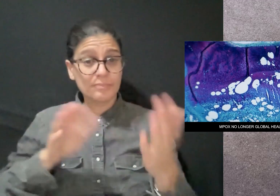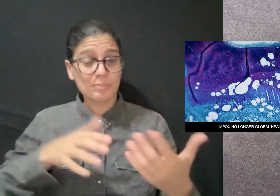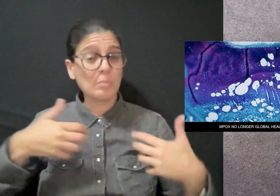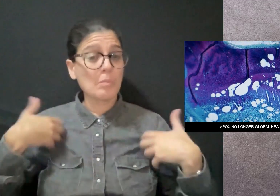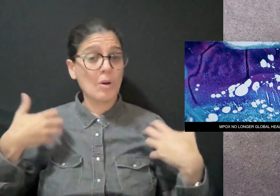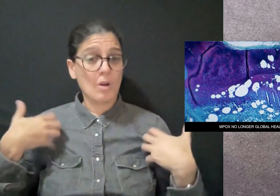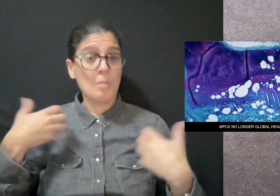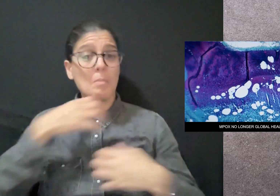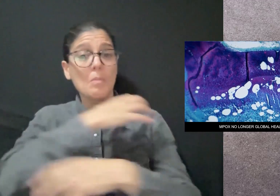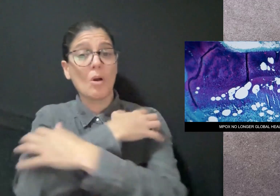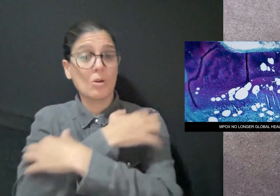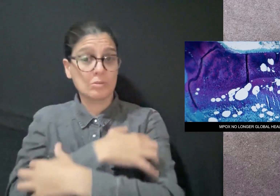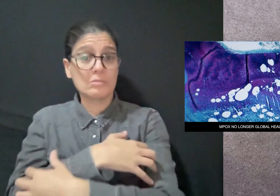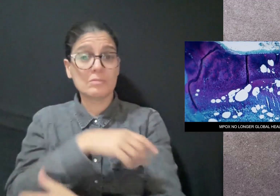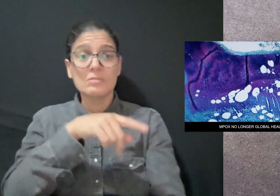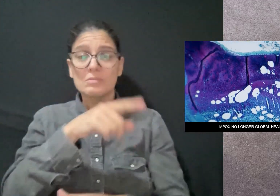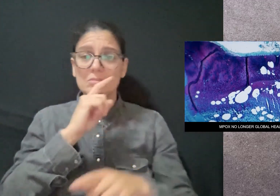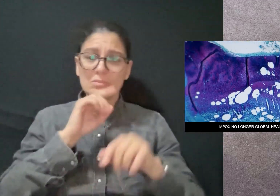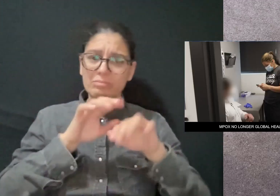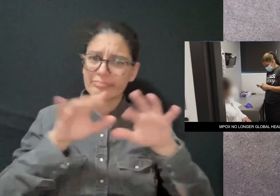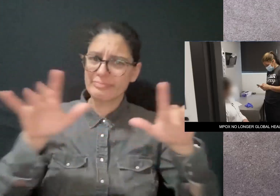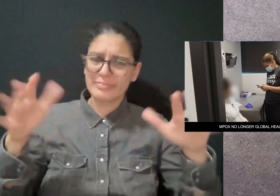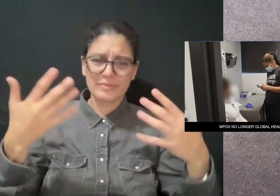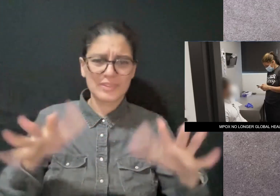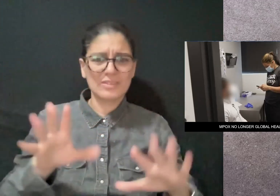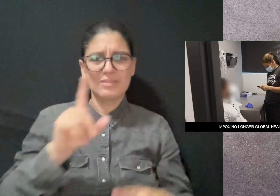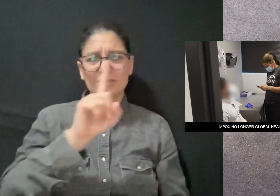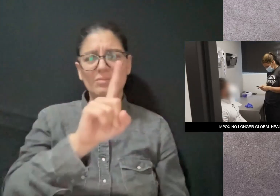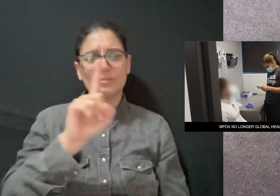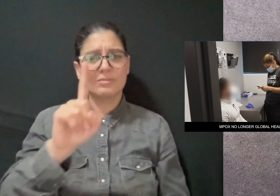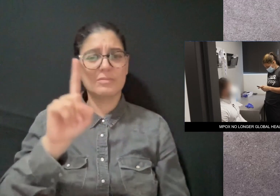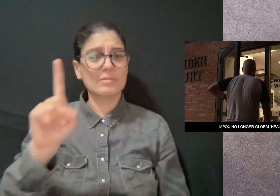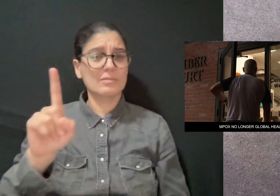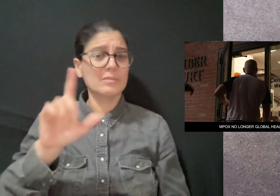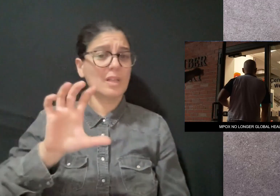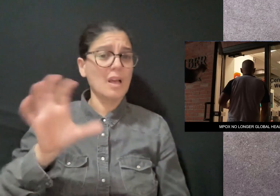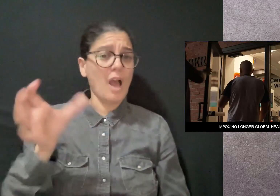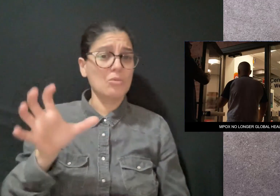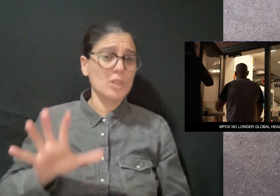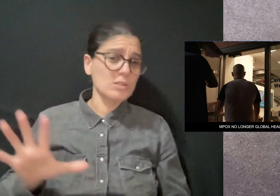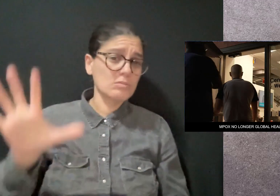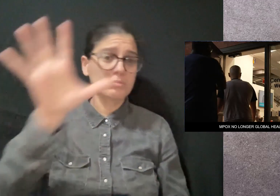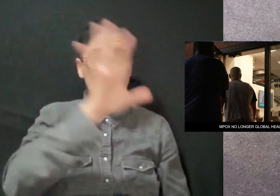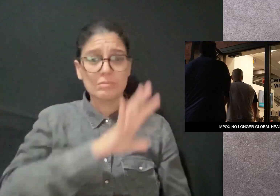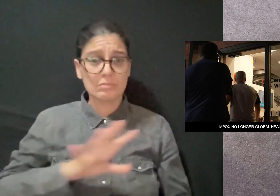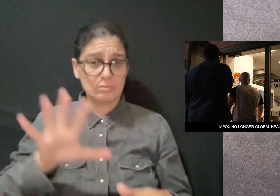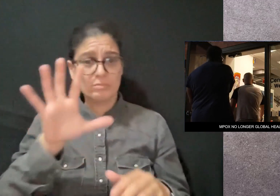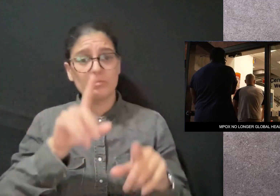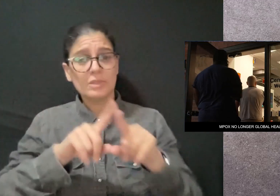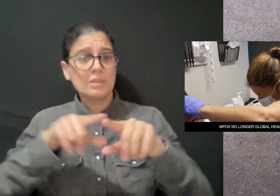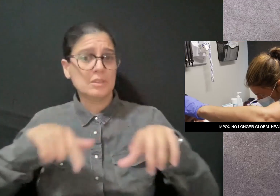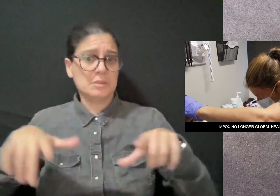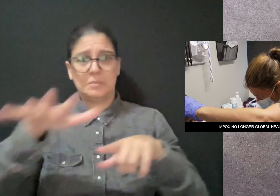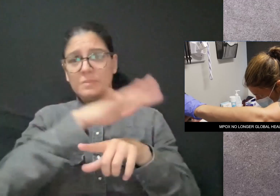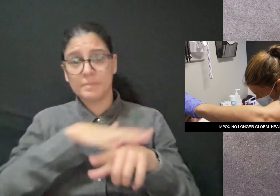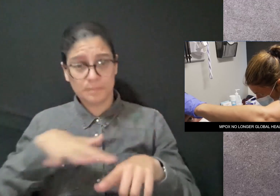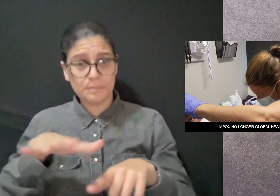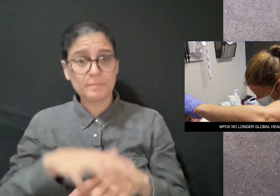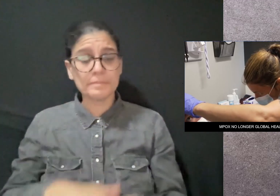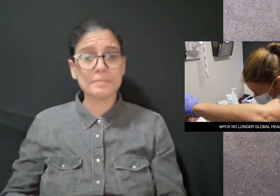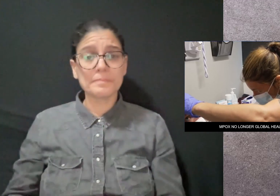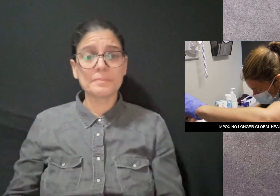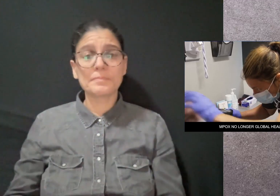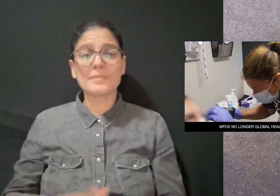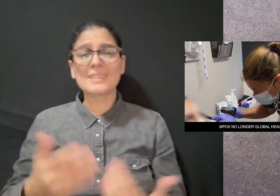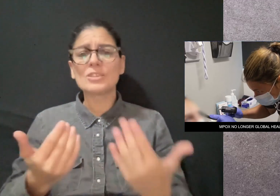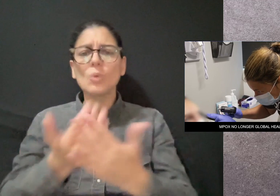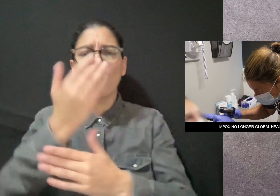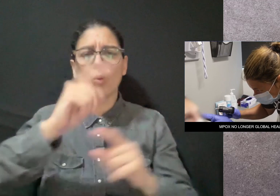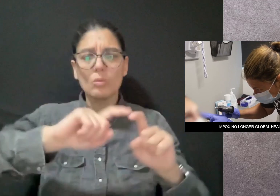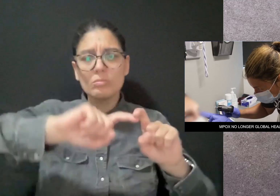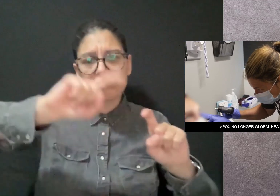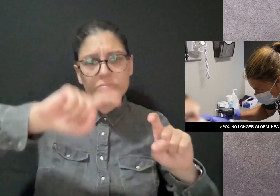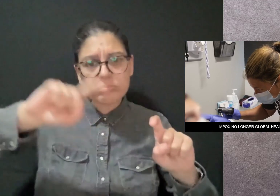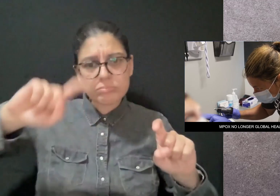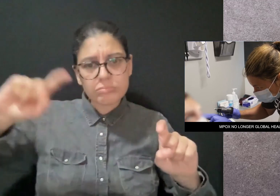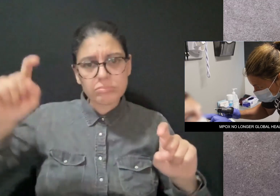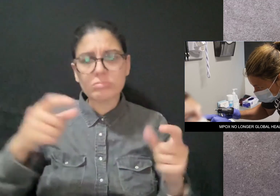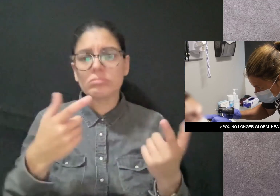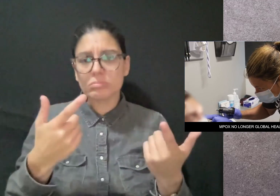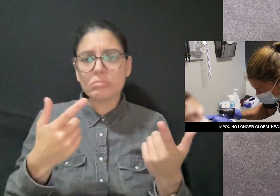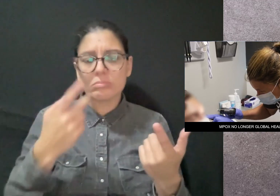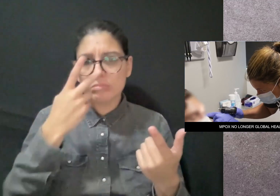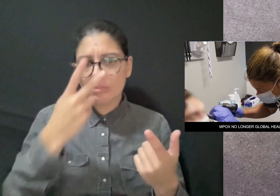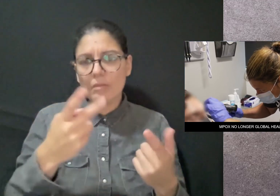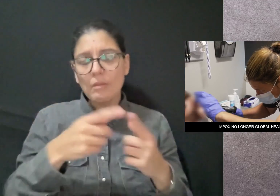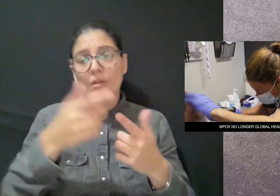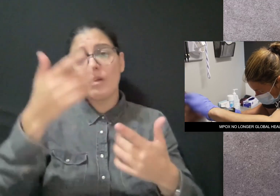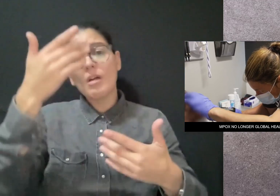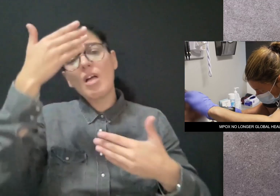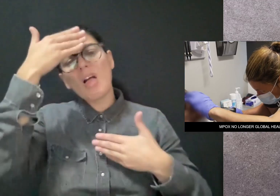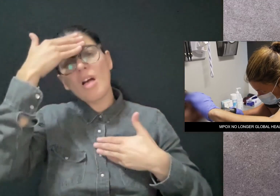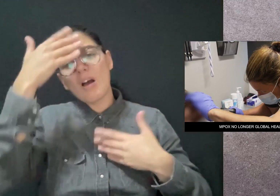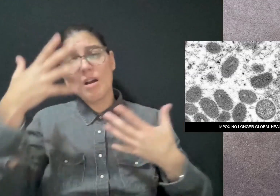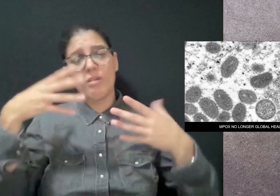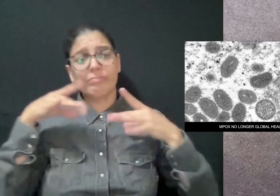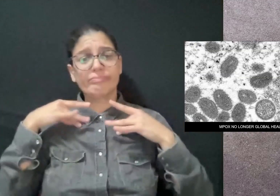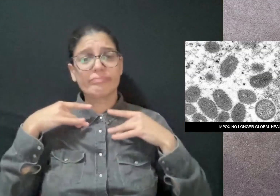says it spread to 111 countries and territories but new statistics show reported cases are